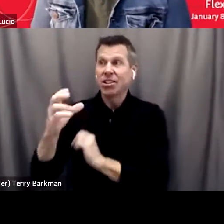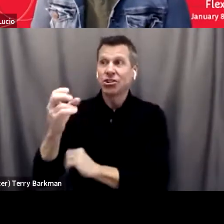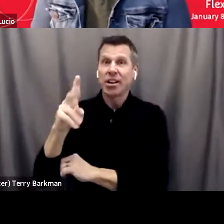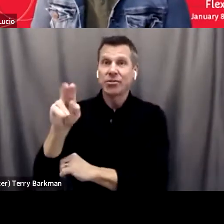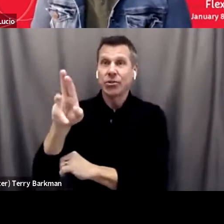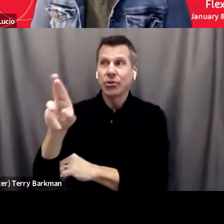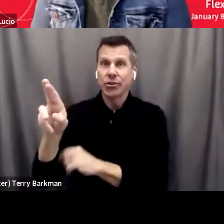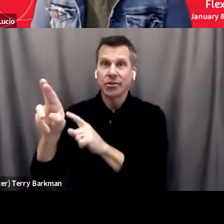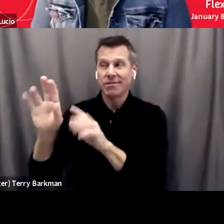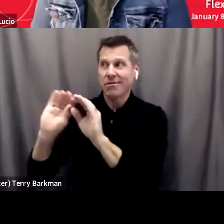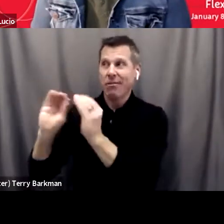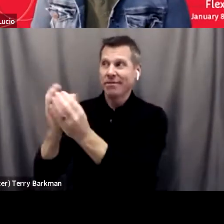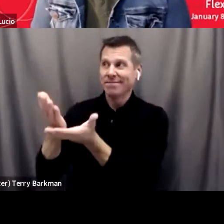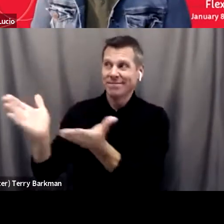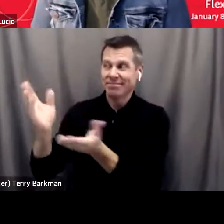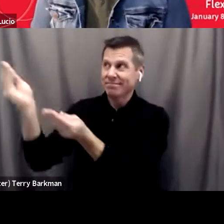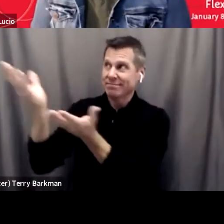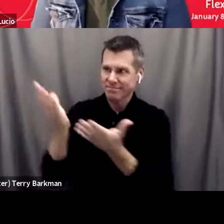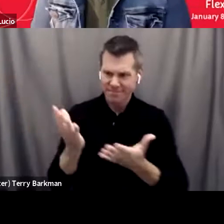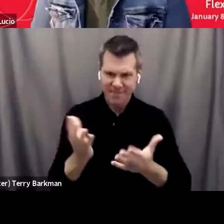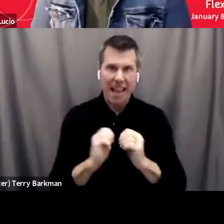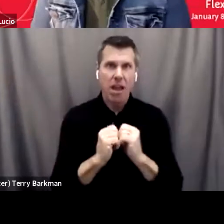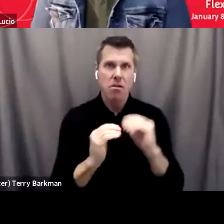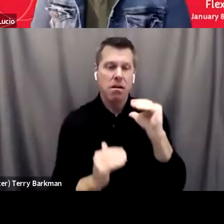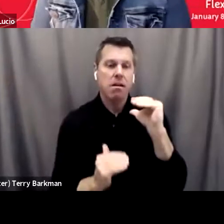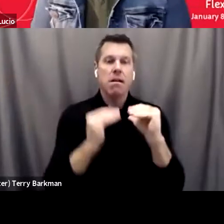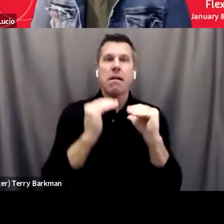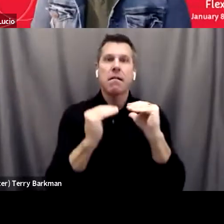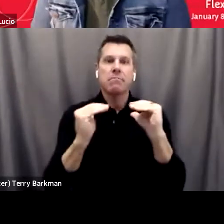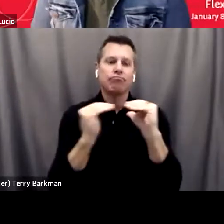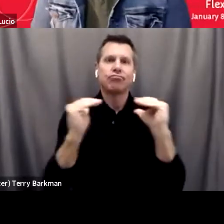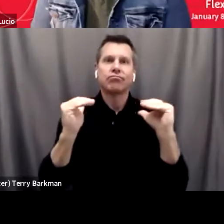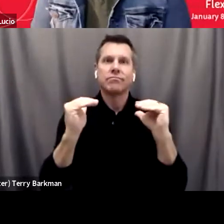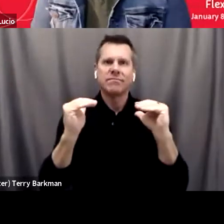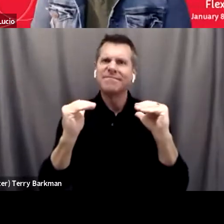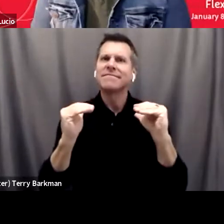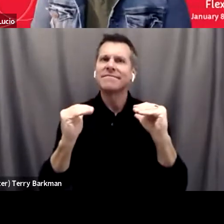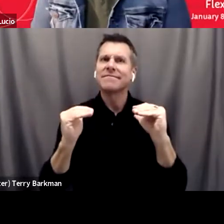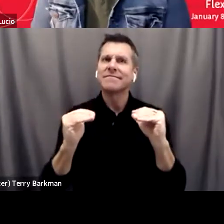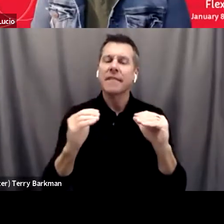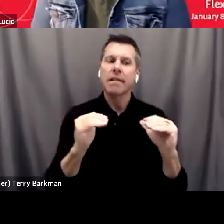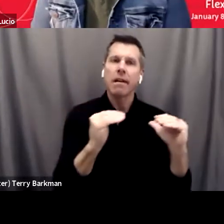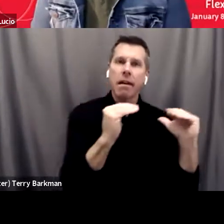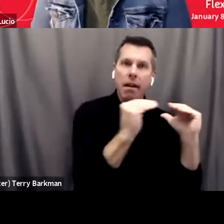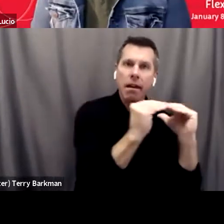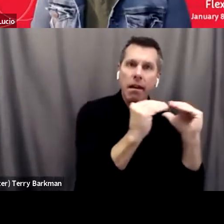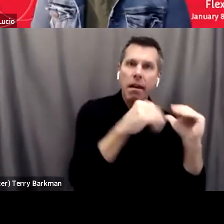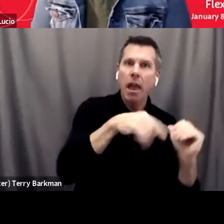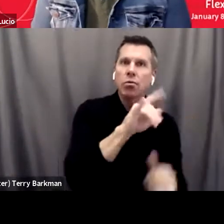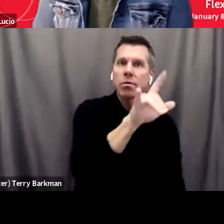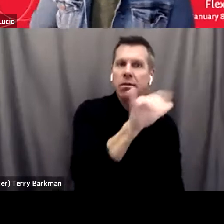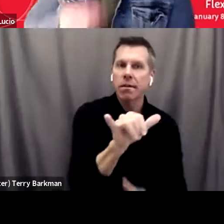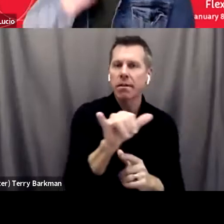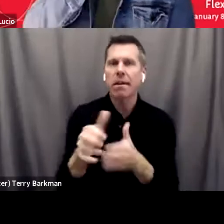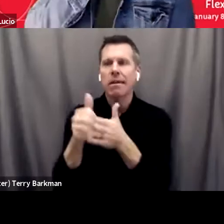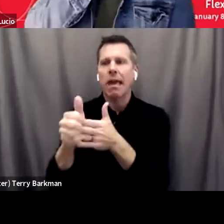two, these two programs, thinking about equity, and then Guided Pathways work together towards the same goal to address a